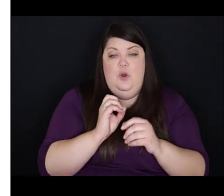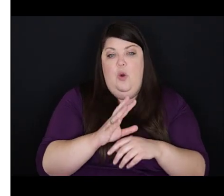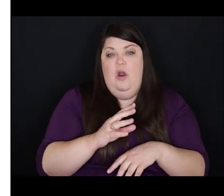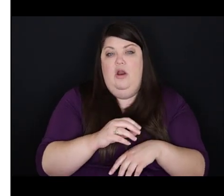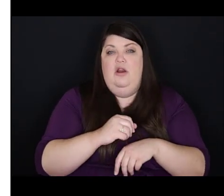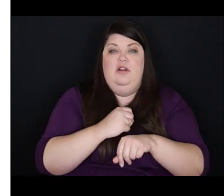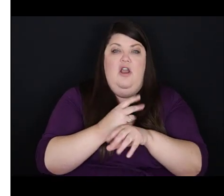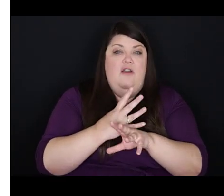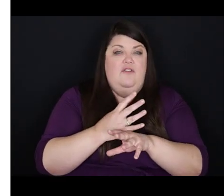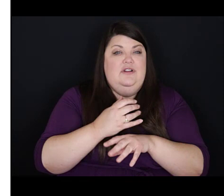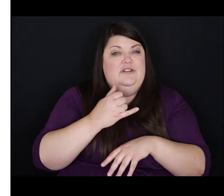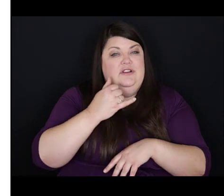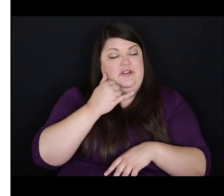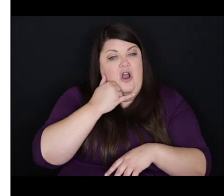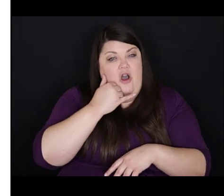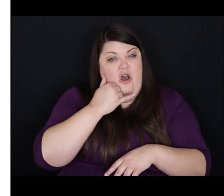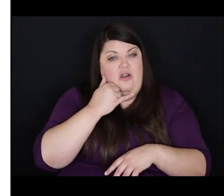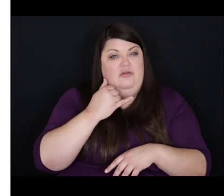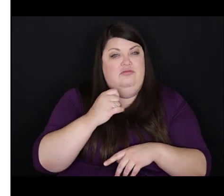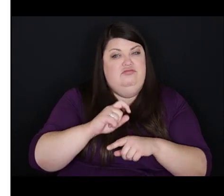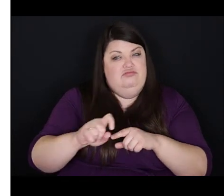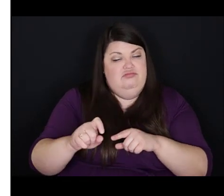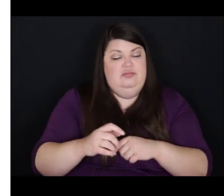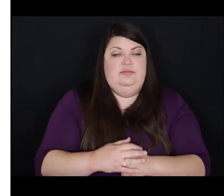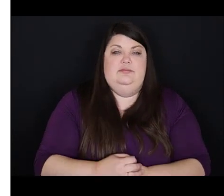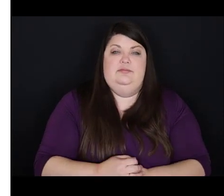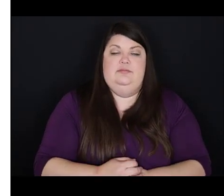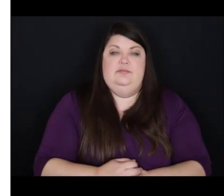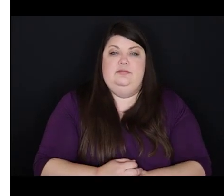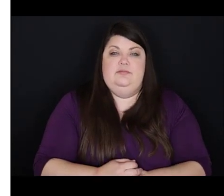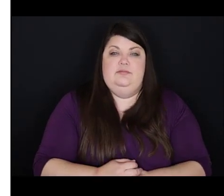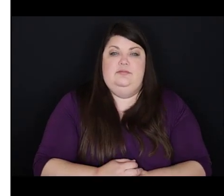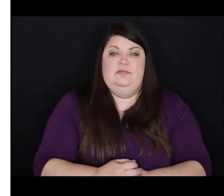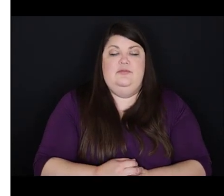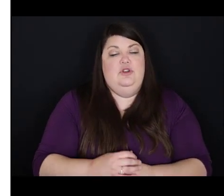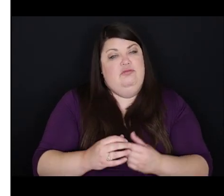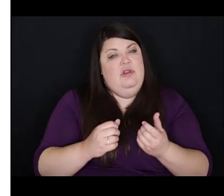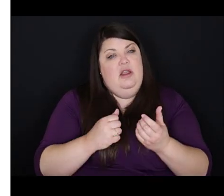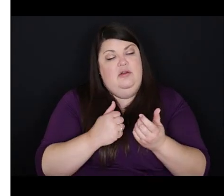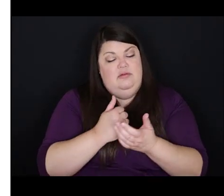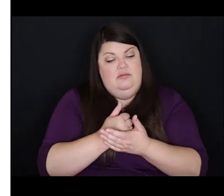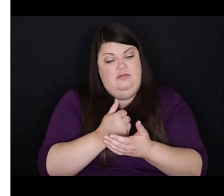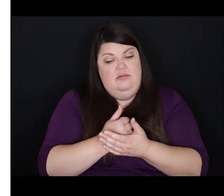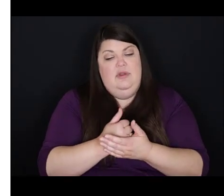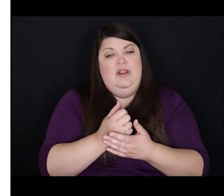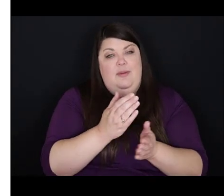to assist educational agencies planning for the transition of students with disabilities